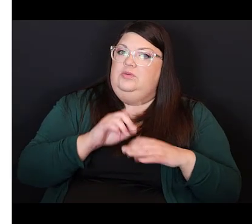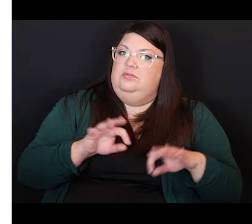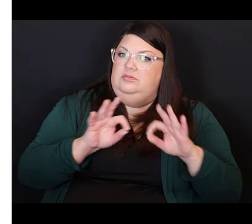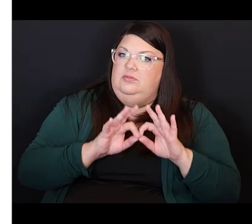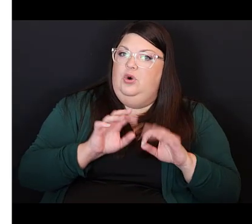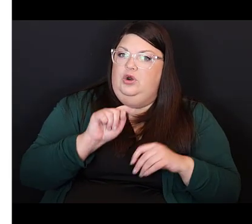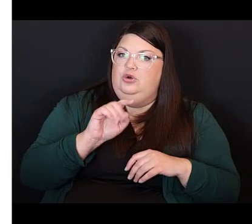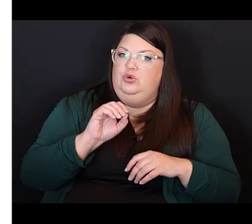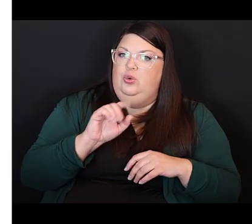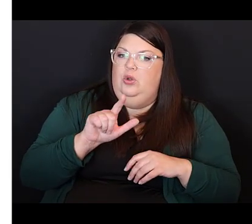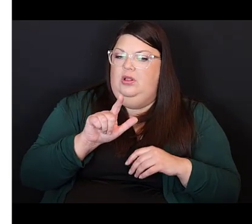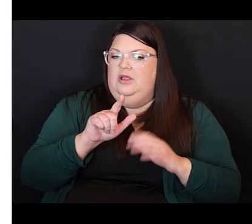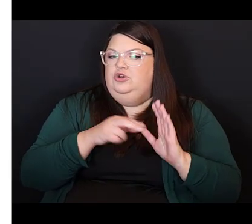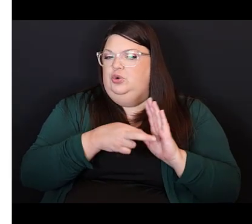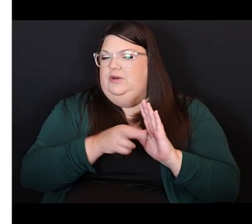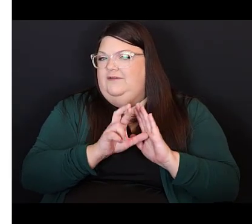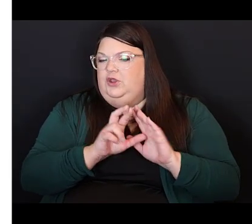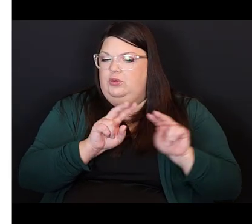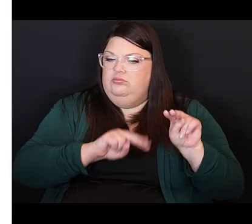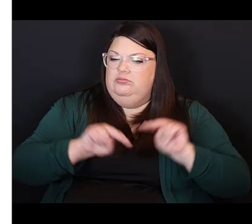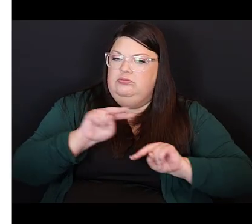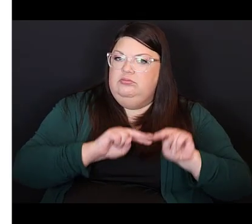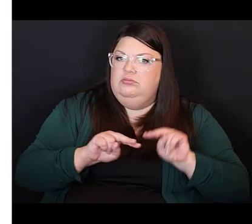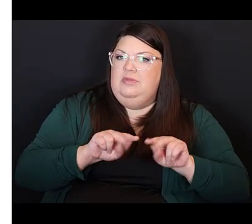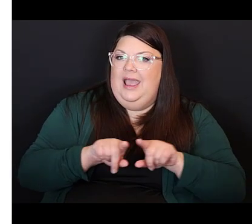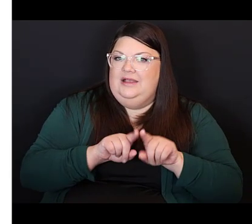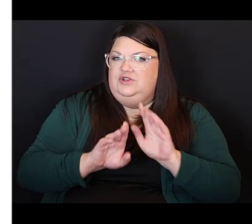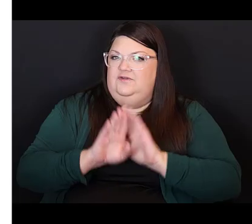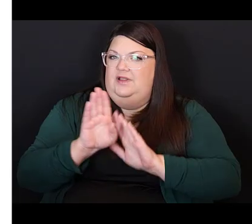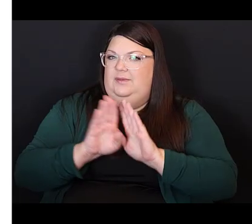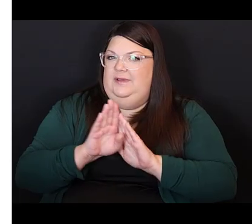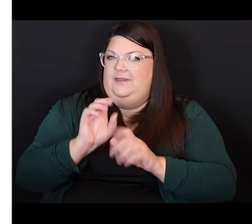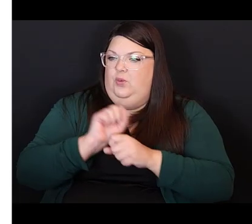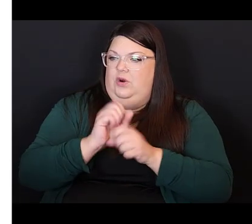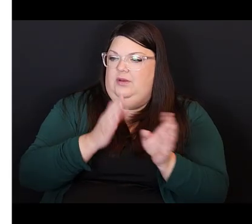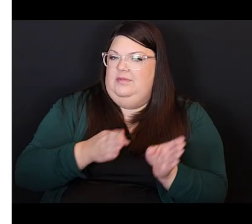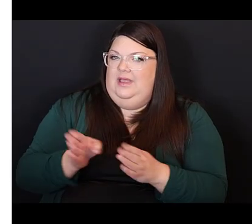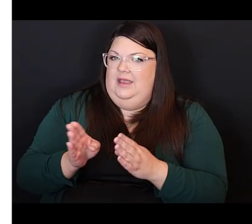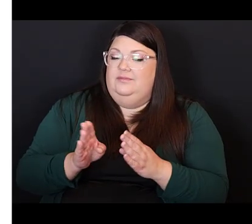so it’s a solid tool to review as you’re developing the evaluation workplan.